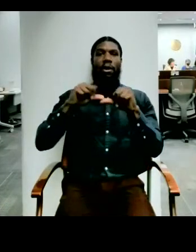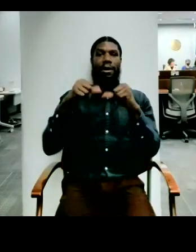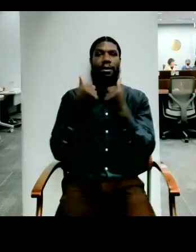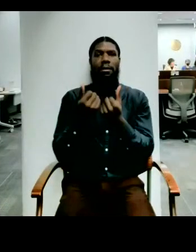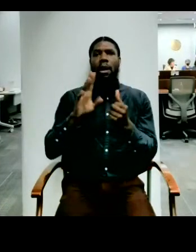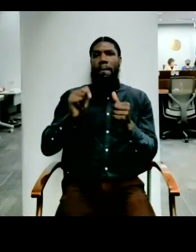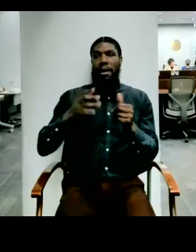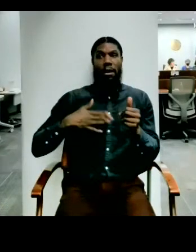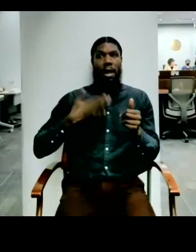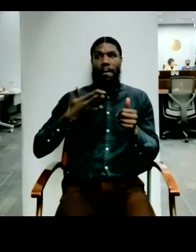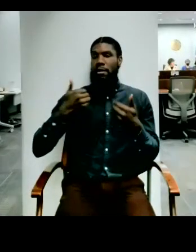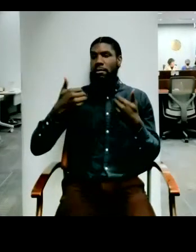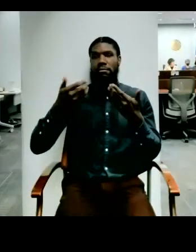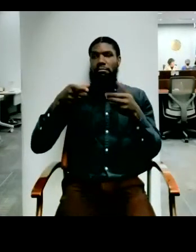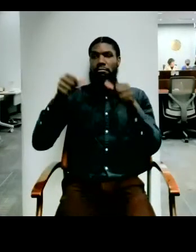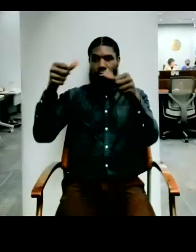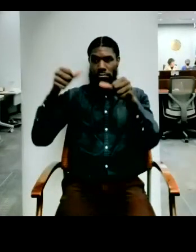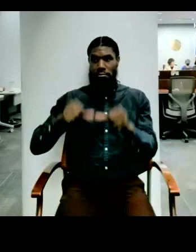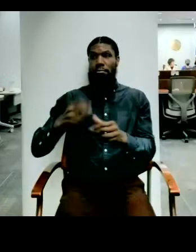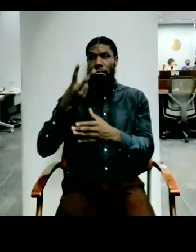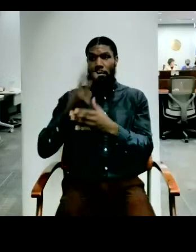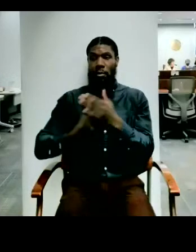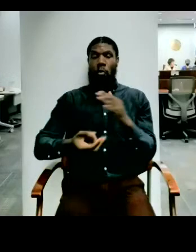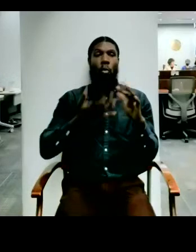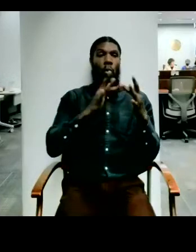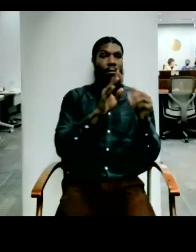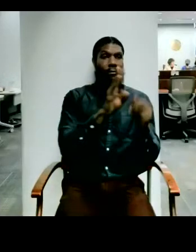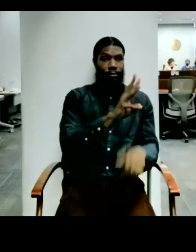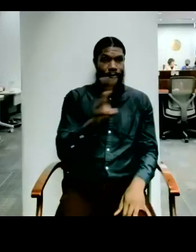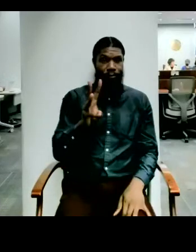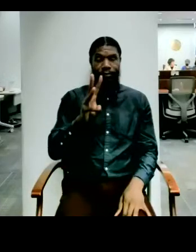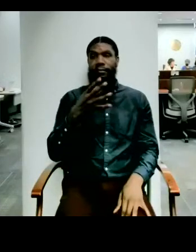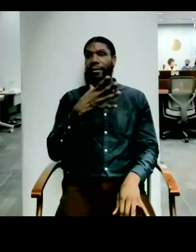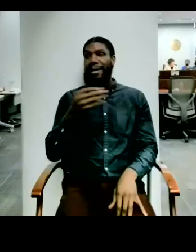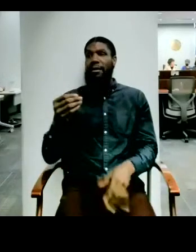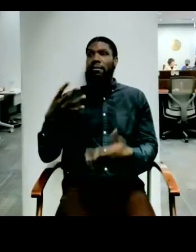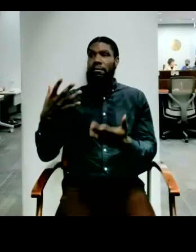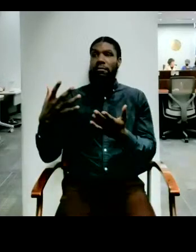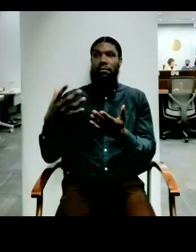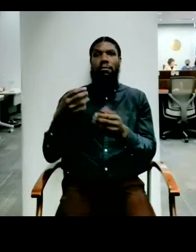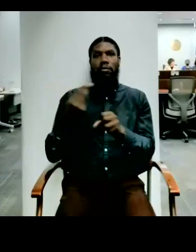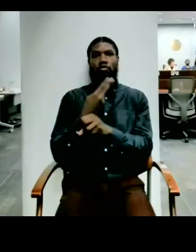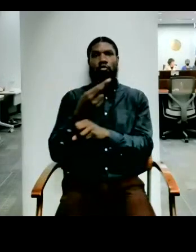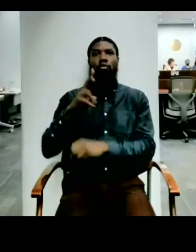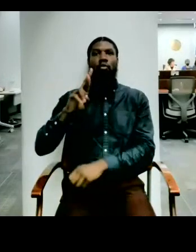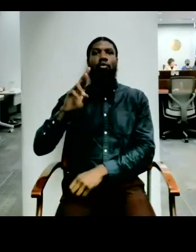on both the website and collect um, you know, use Redge.gov to do that.